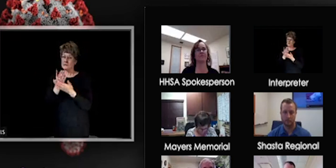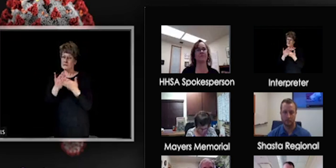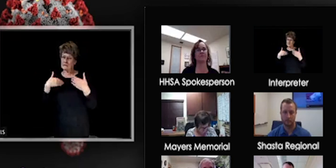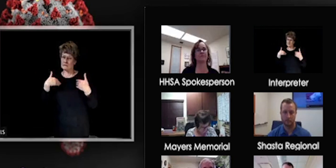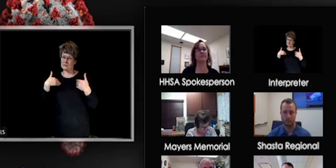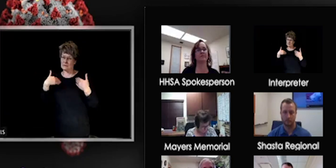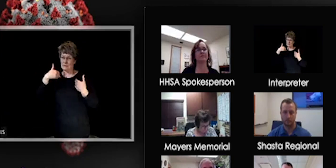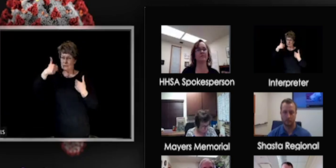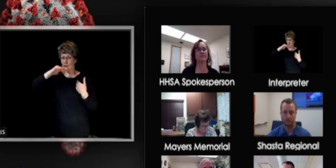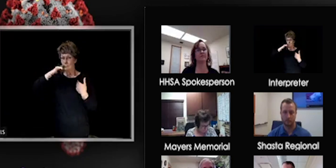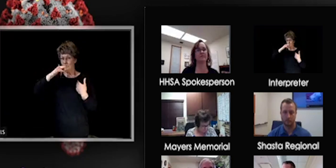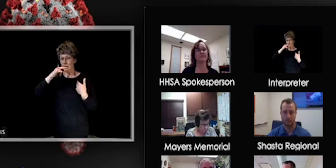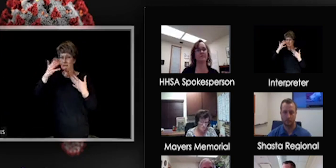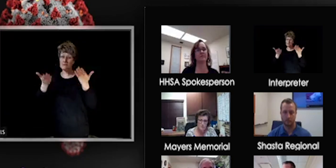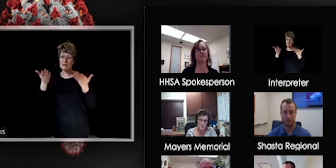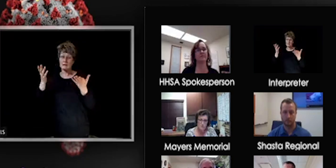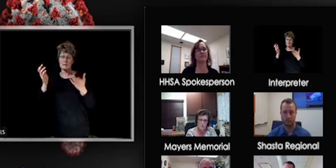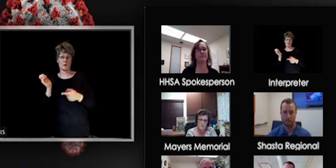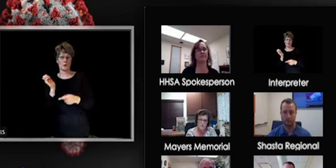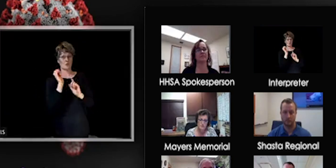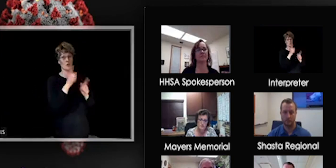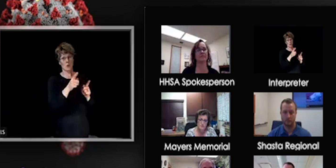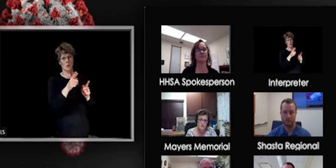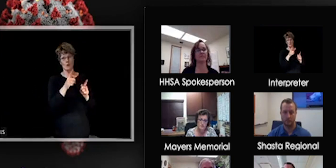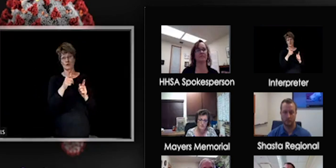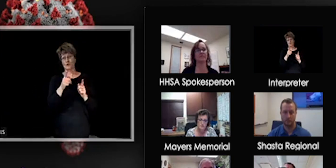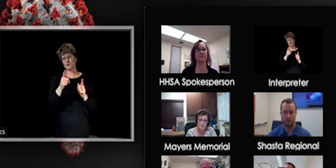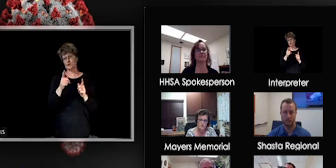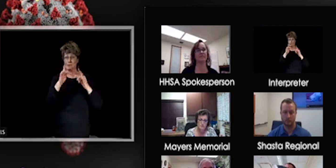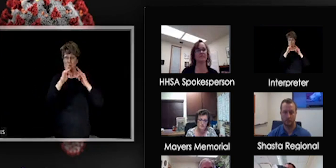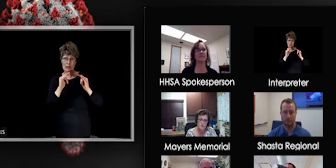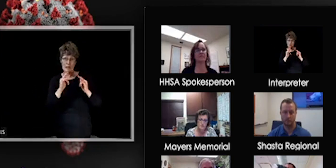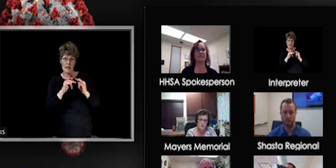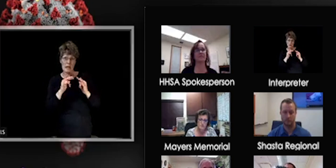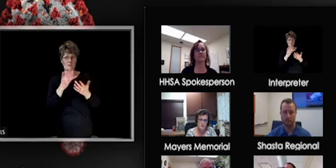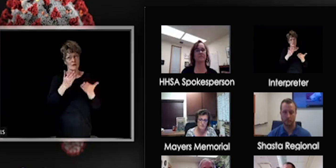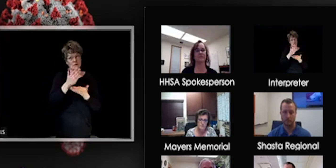maybe older ones as well, but at the same time, other types of activities that can be